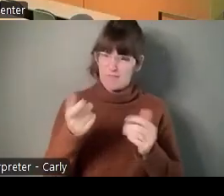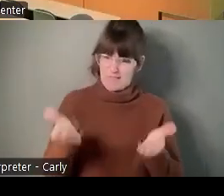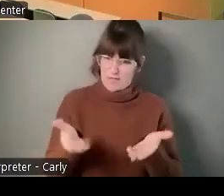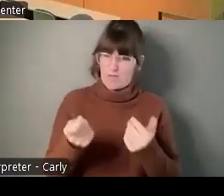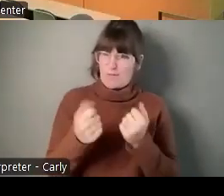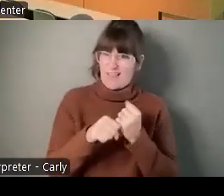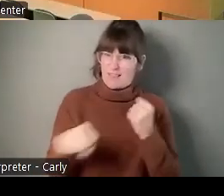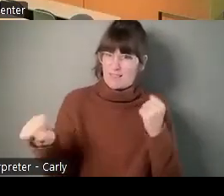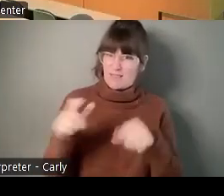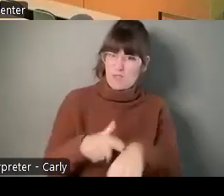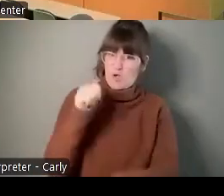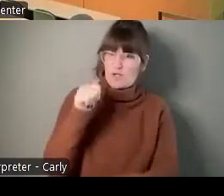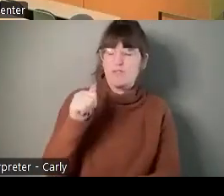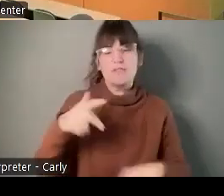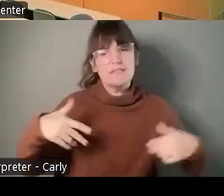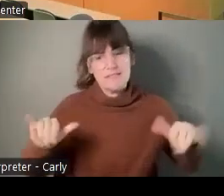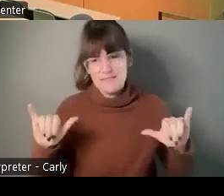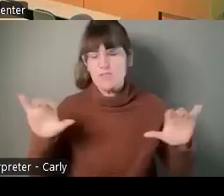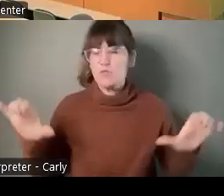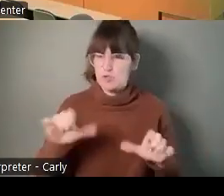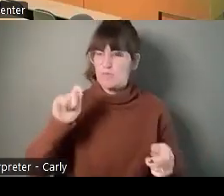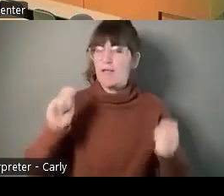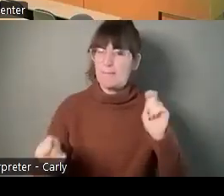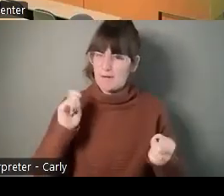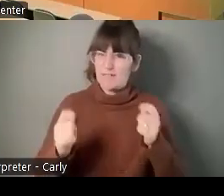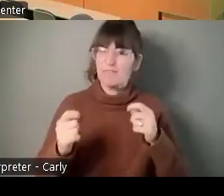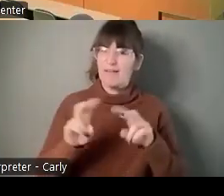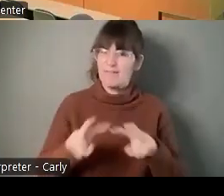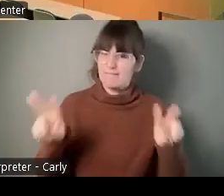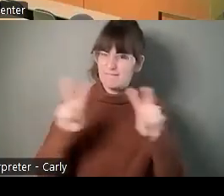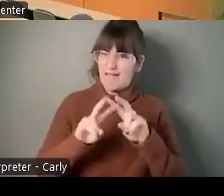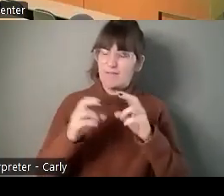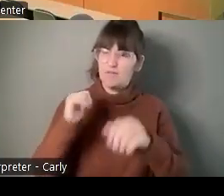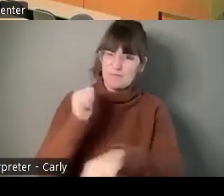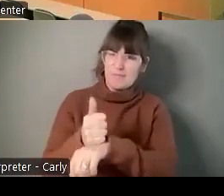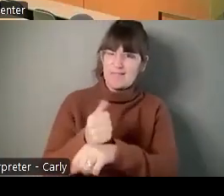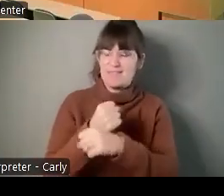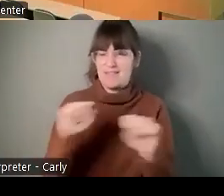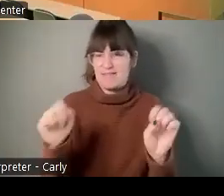with them are still doing kind of a modified values-based safety plan um we call it the family